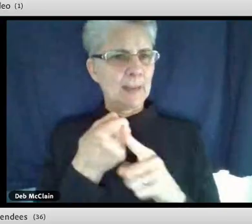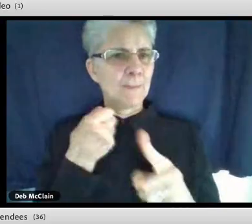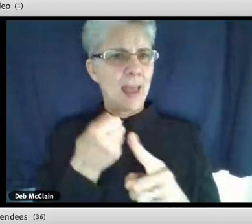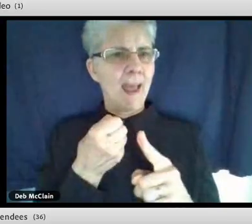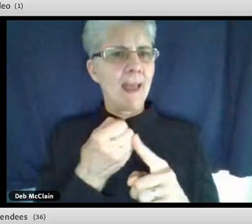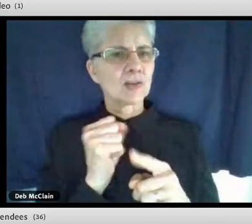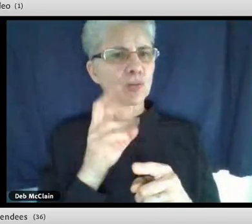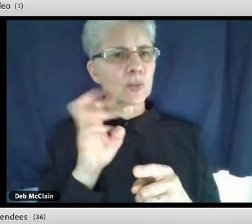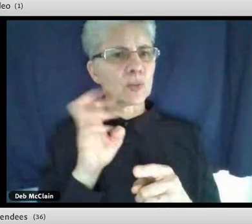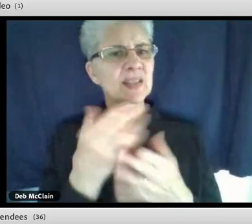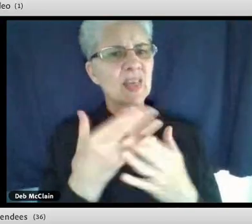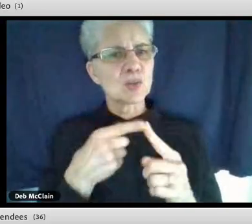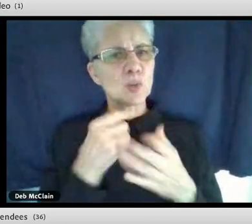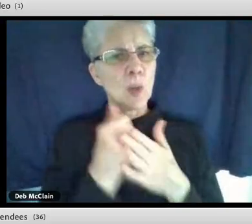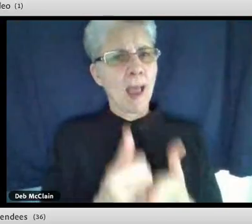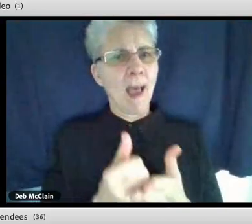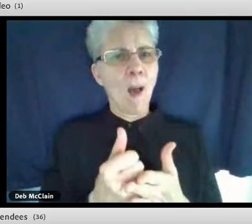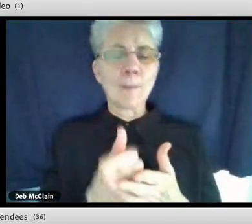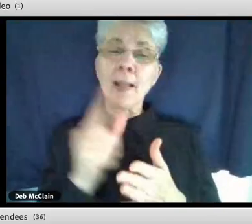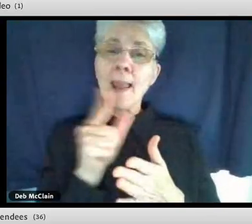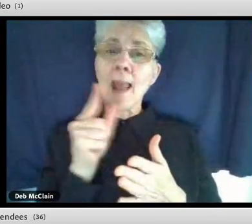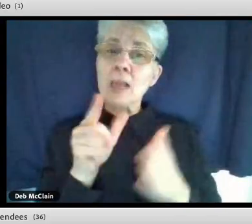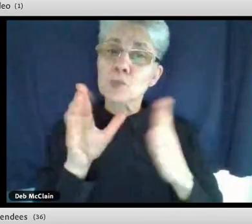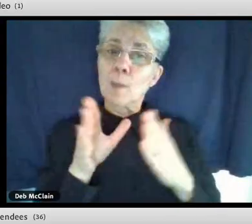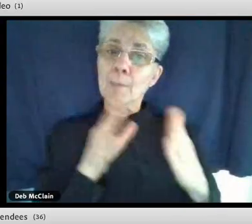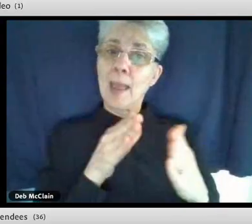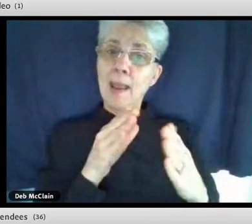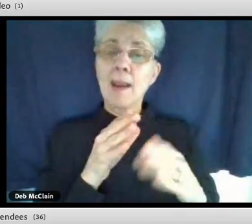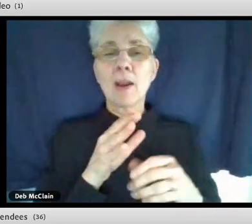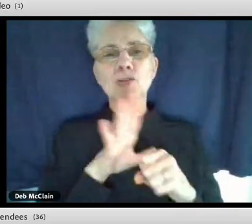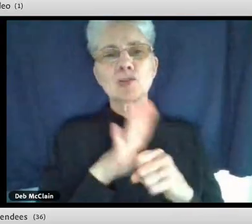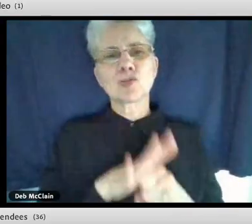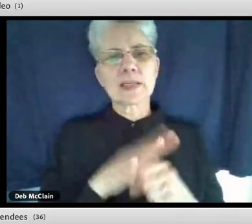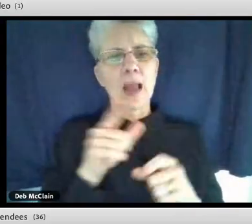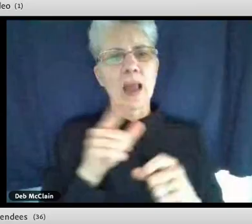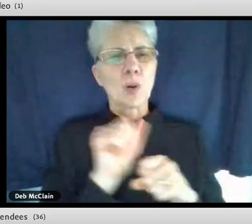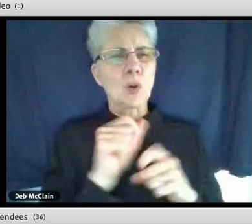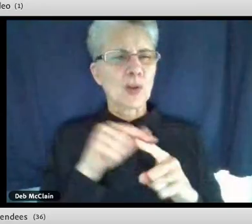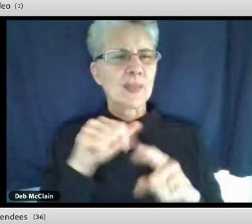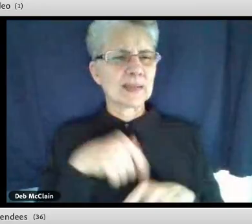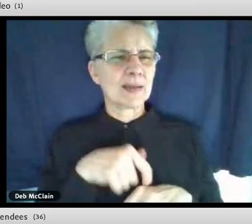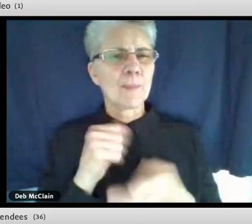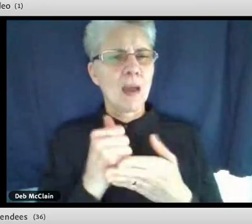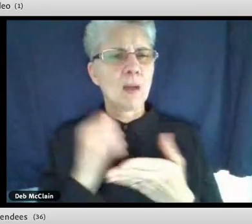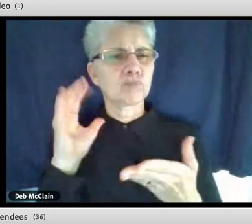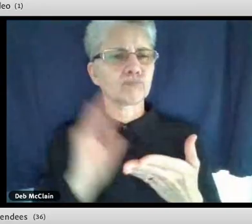so just some things to help libraries prepare and manage the stress of library work during this time.